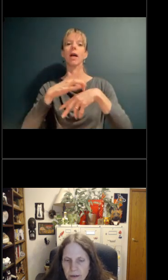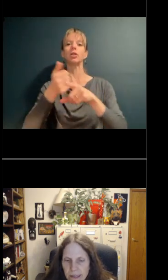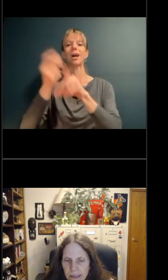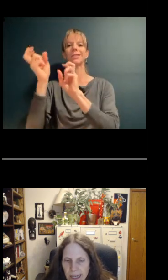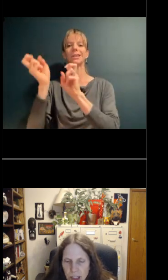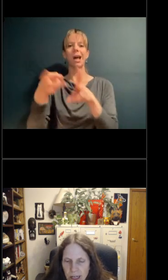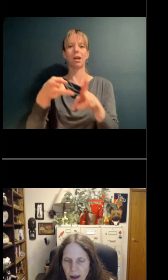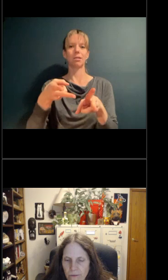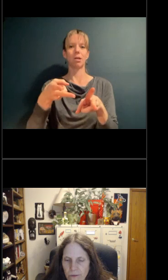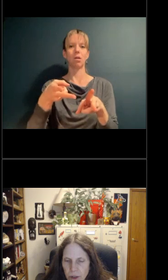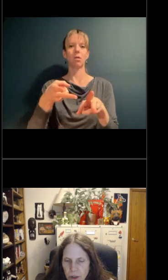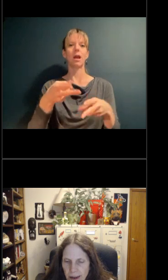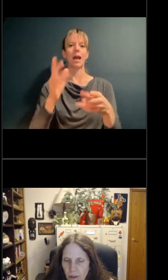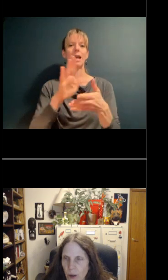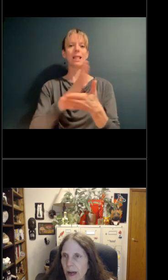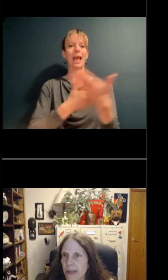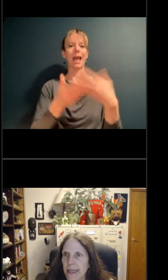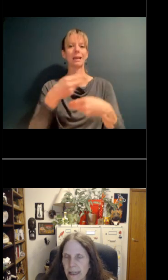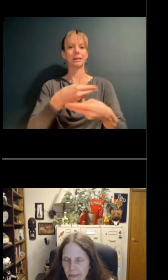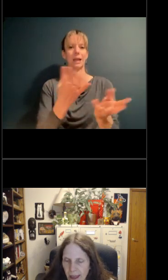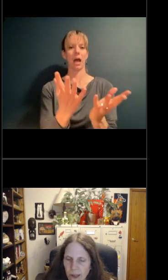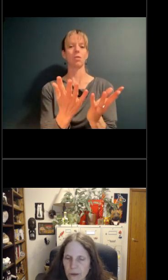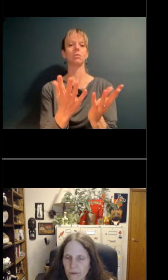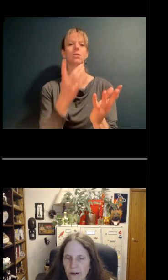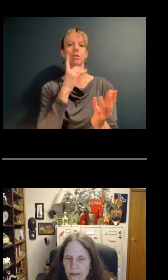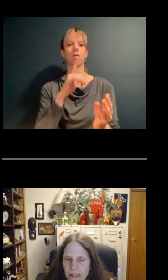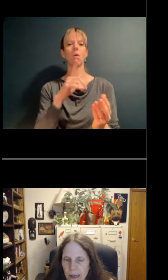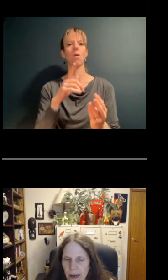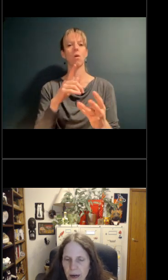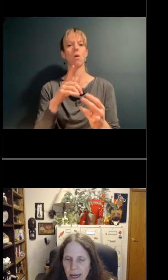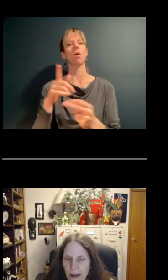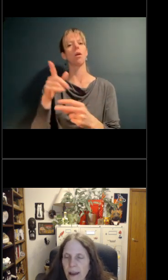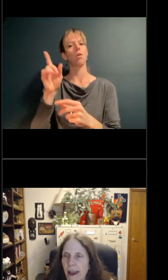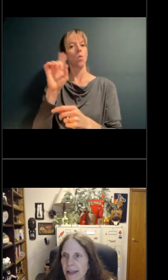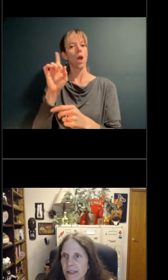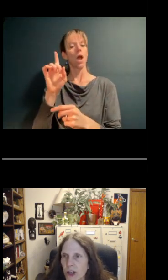handouts section of your dialog box. That can be found in the same area